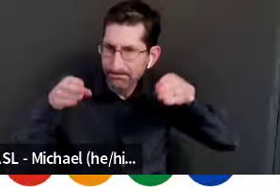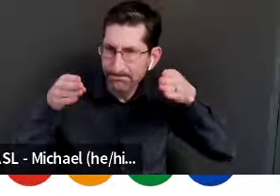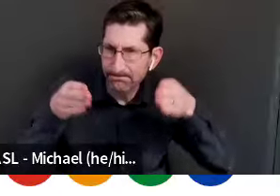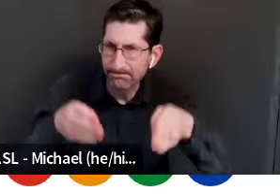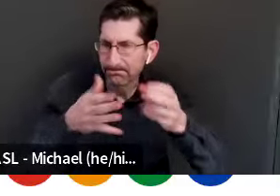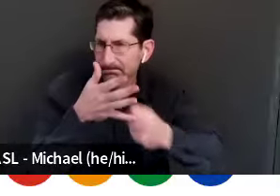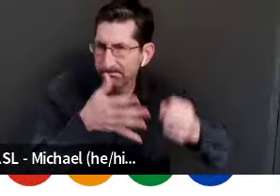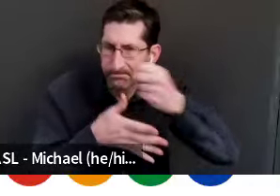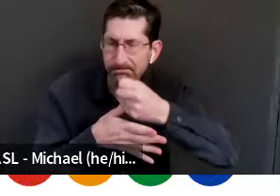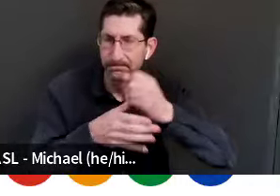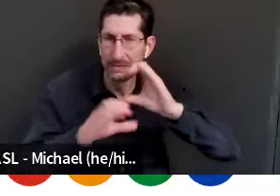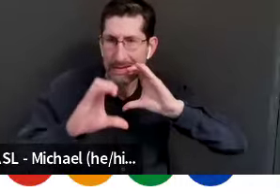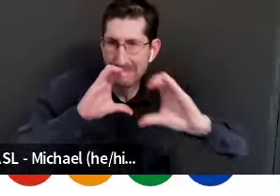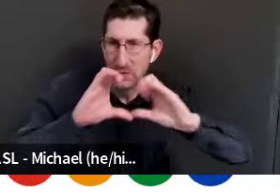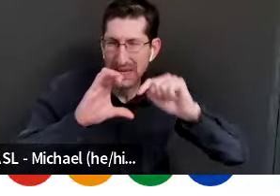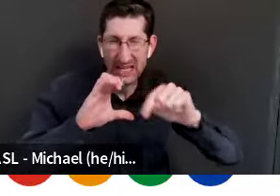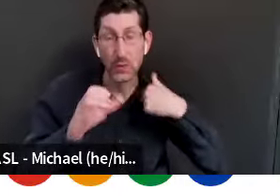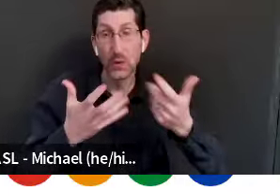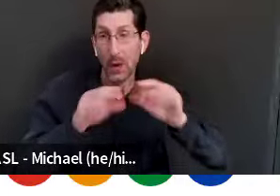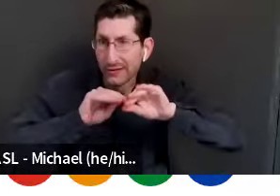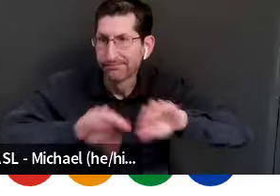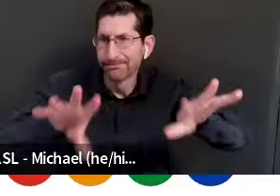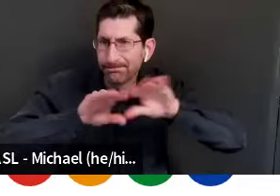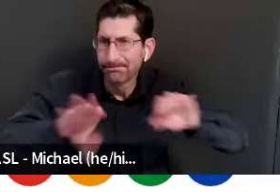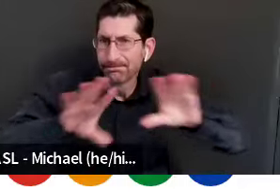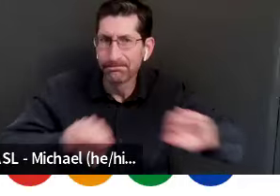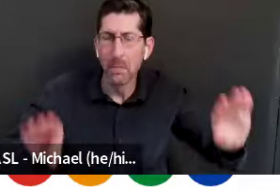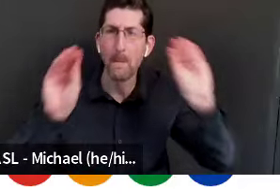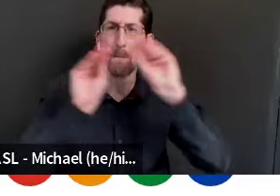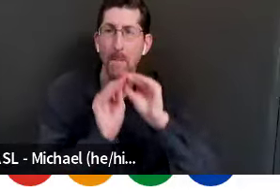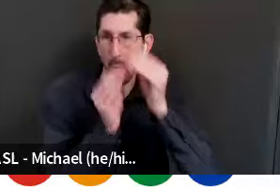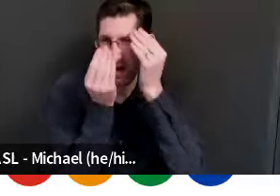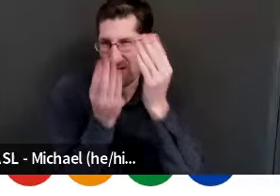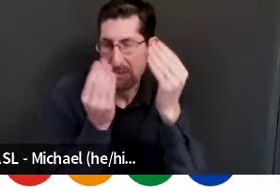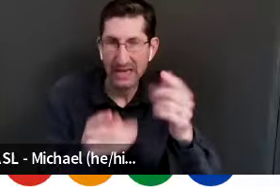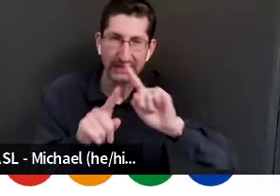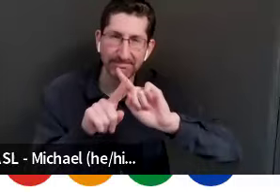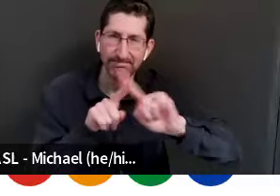THE LAST COUPLE OF YEARS STARTED TO PUT A LOT MORE FOCUS ON TRYING TO MAKE SURE WE PUT OUT MORE